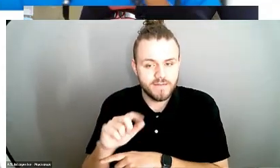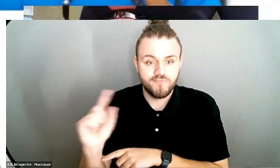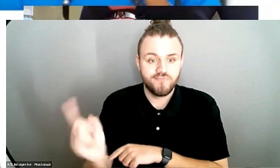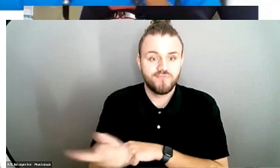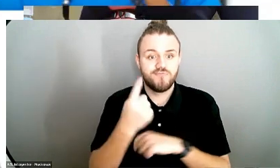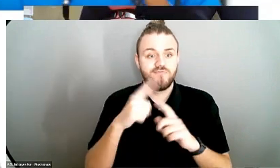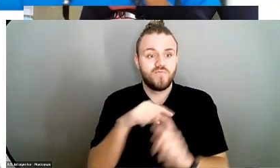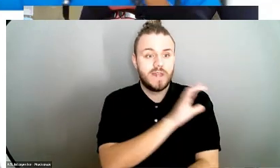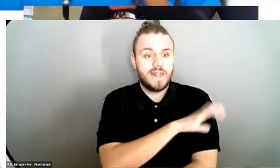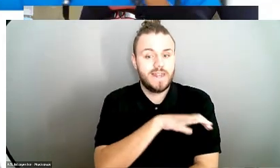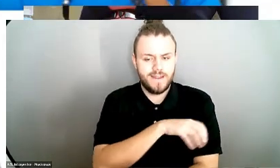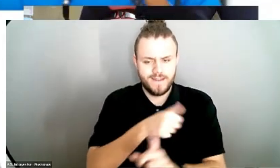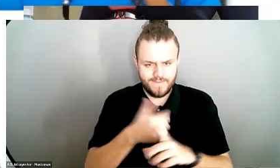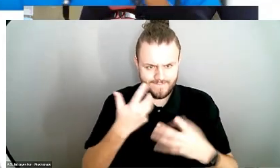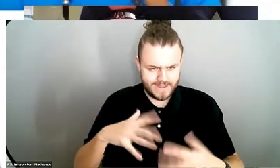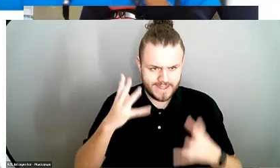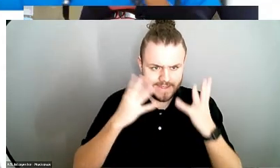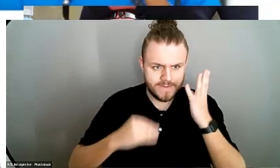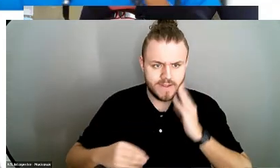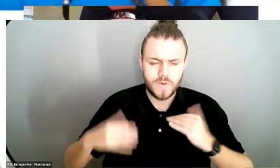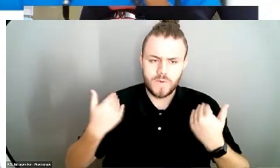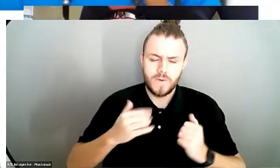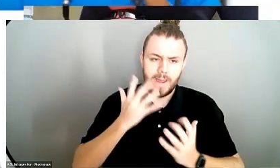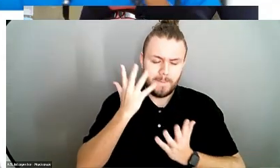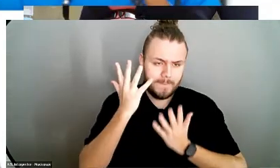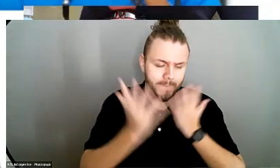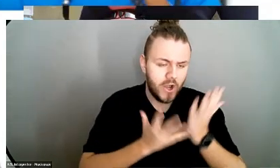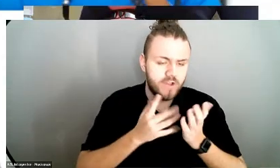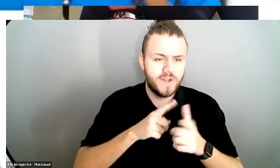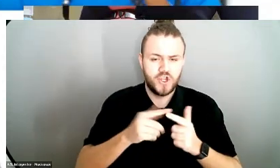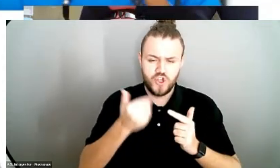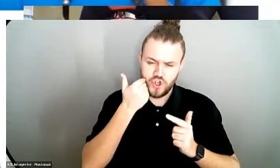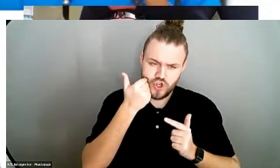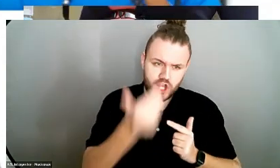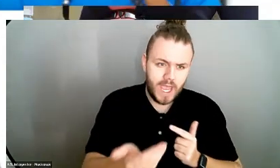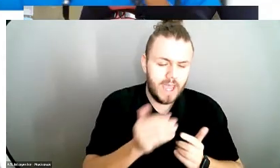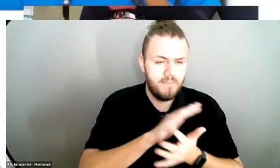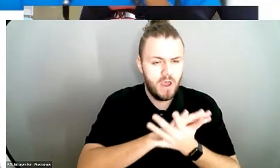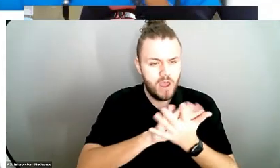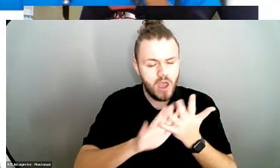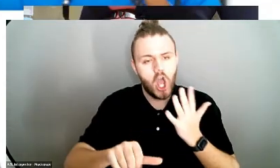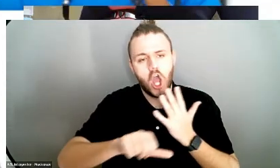Having experienced embarrassment and shame. In other healthcare environments.